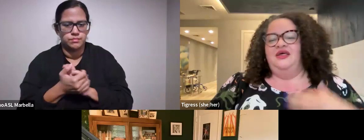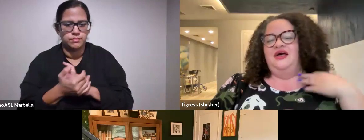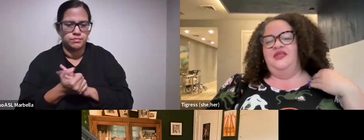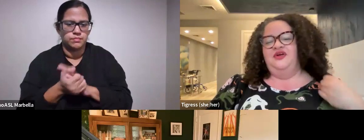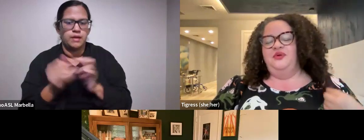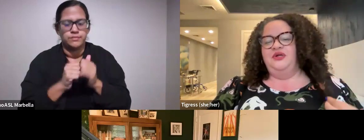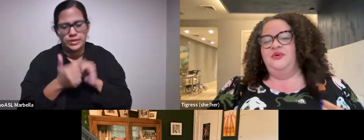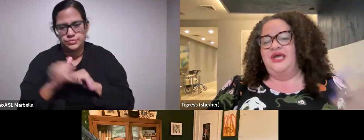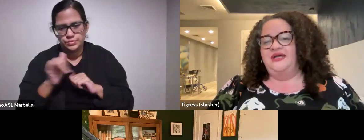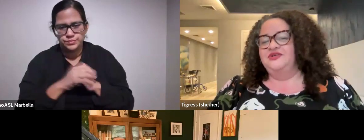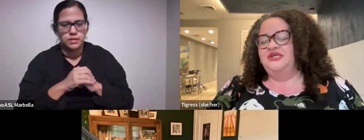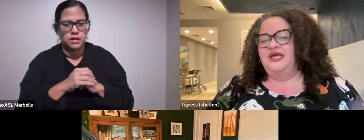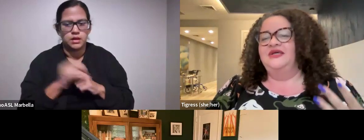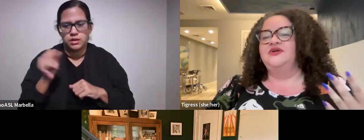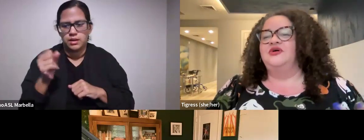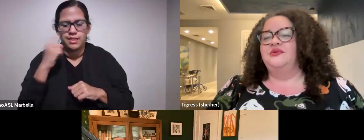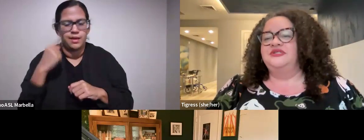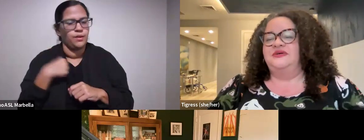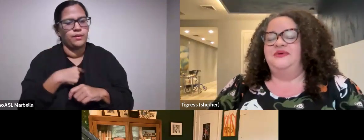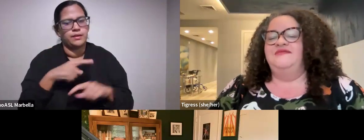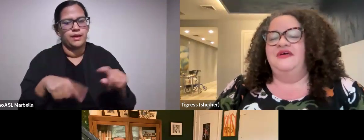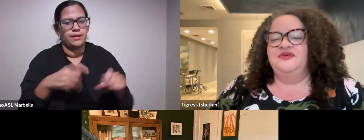I think we certainly can't get to all the questions that we have left,